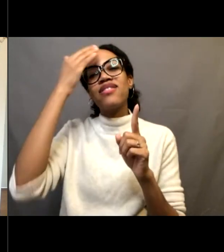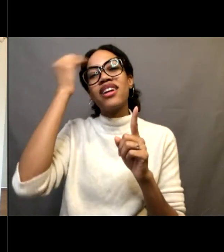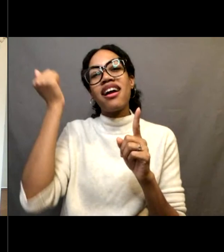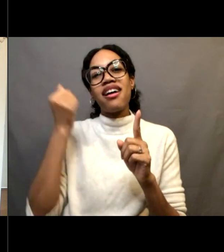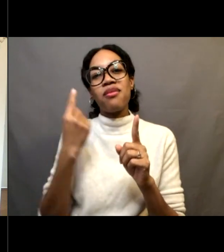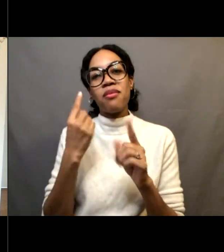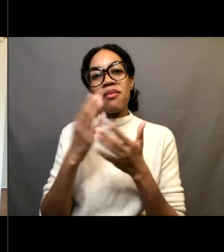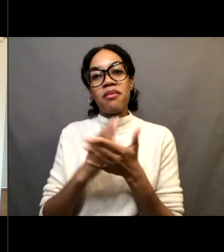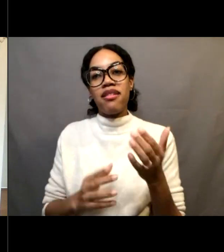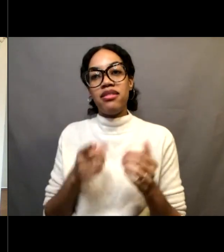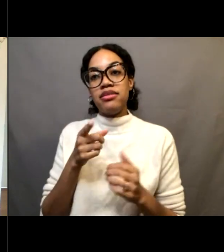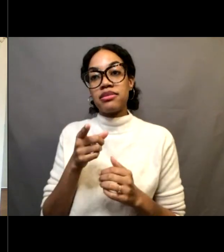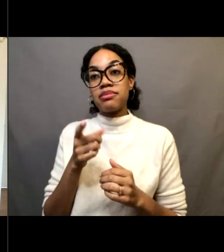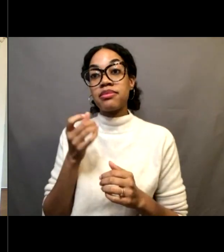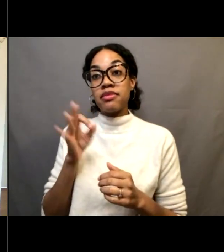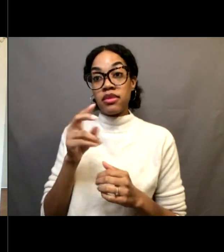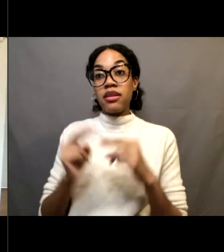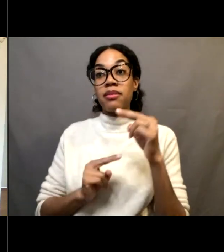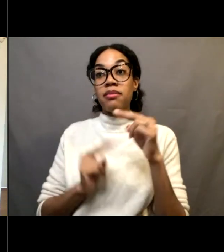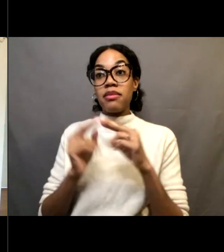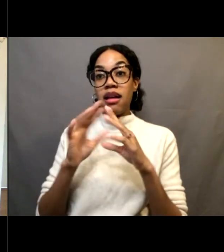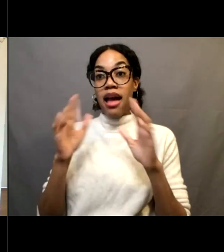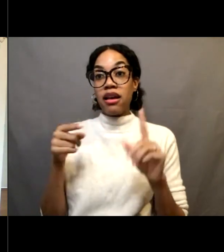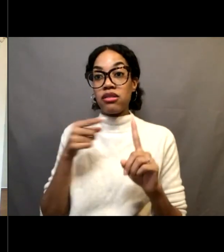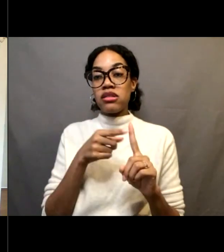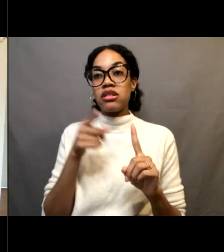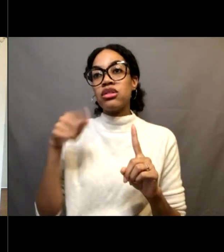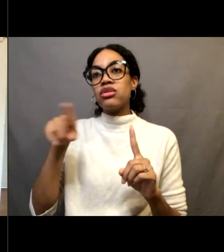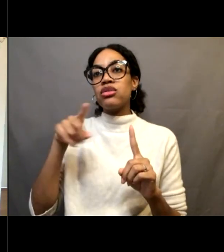if you're going to build your house at home, you guys said maybe tape,